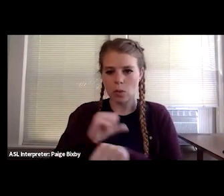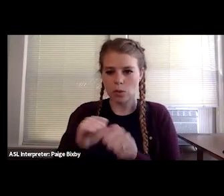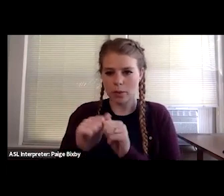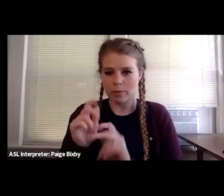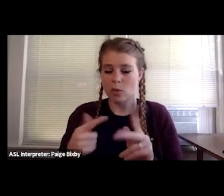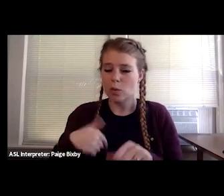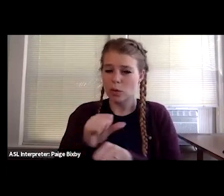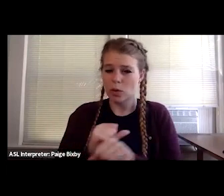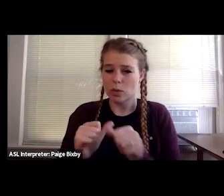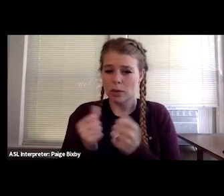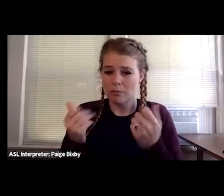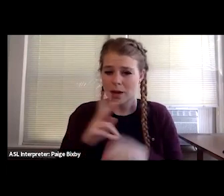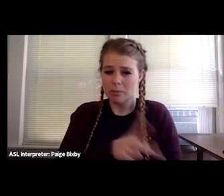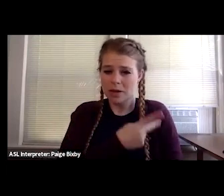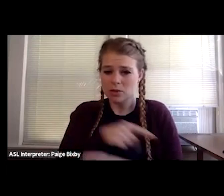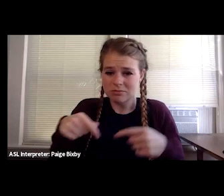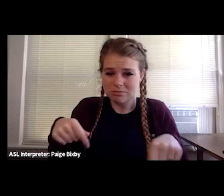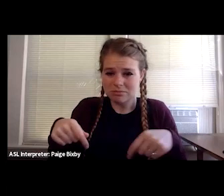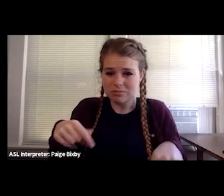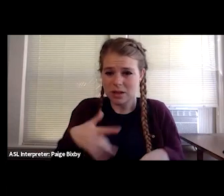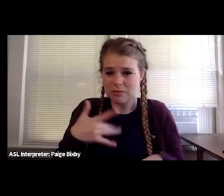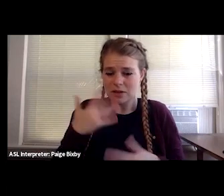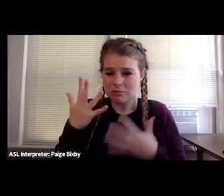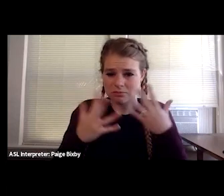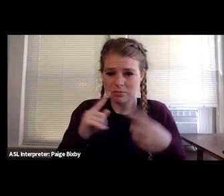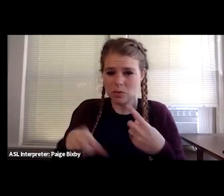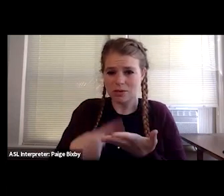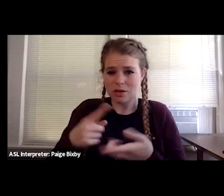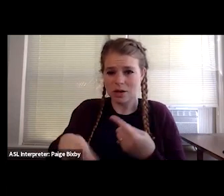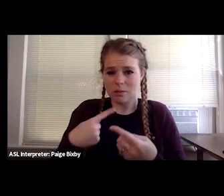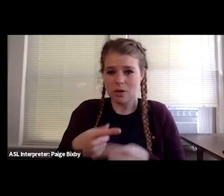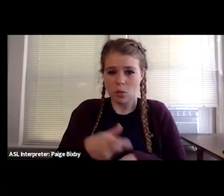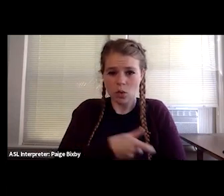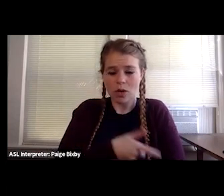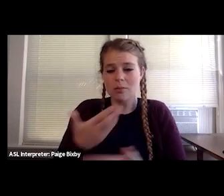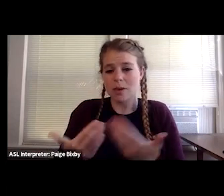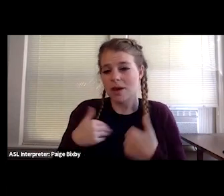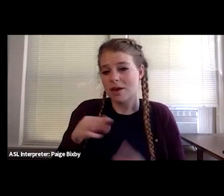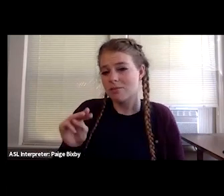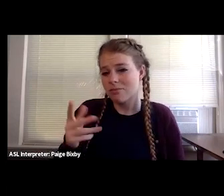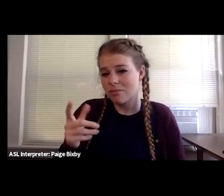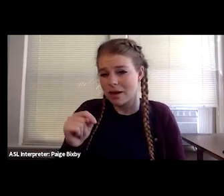that are so nervous and feel ashamed when talking about wounds because they might have maggots, they may have different things going on, but it's really important